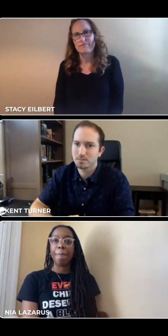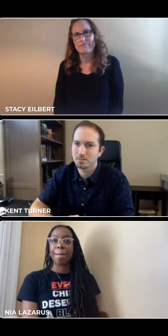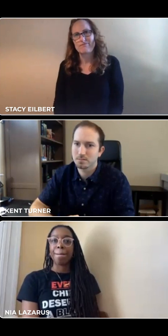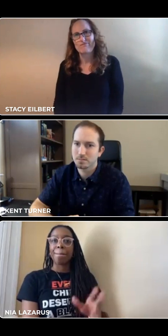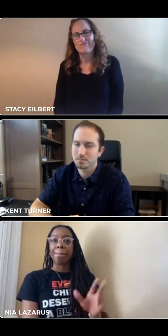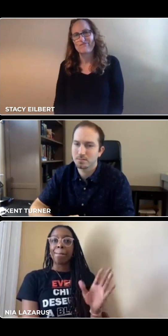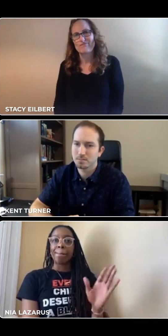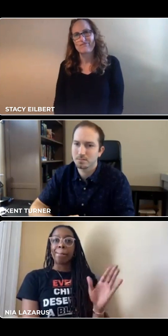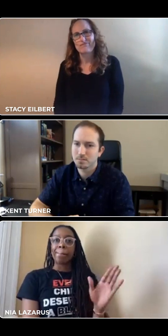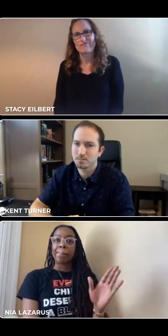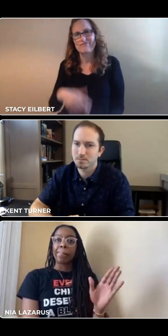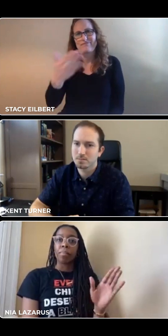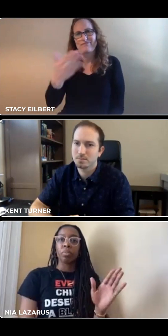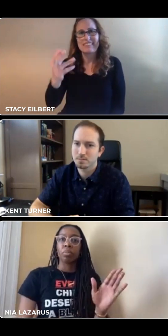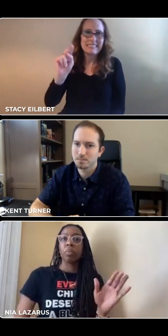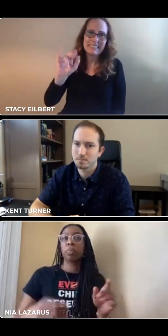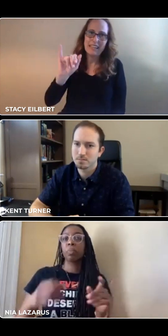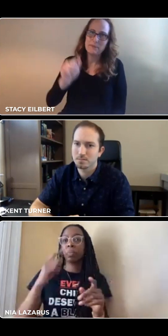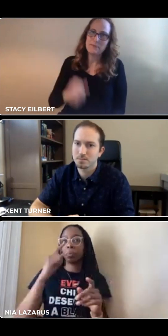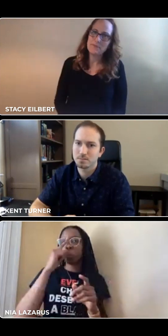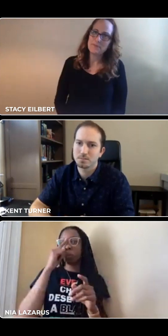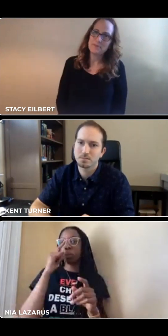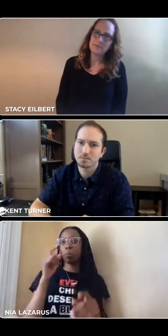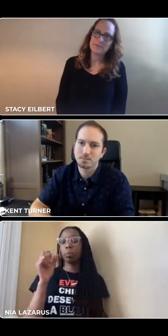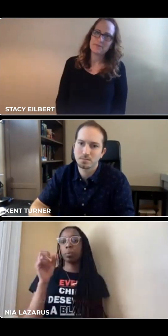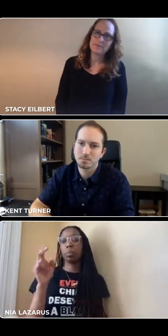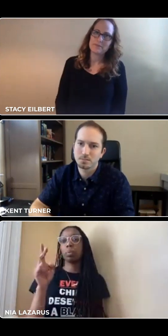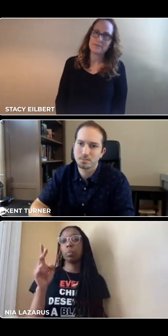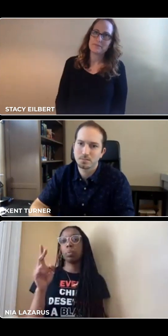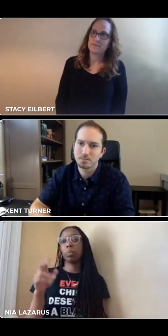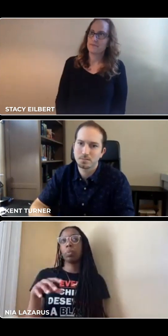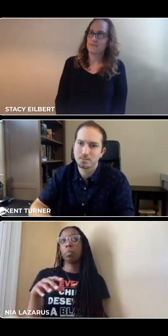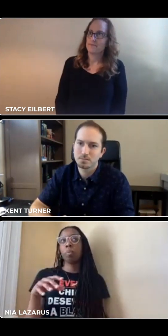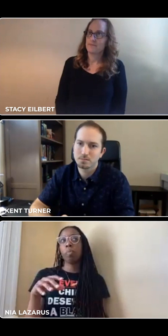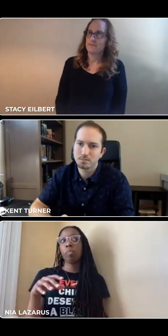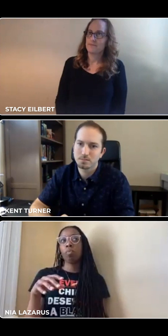for those types of students? Nia?